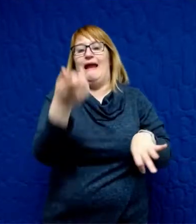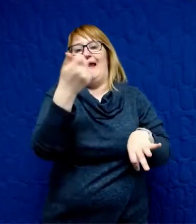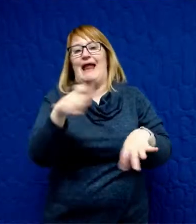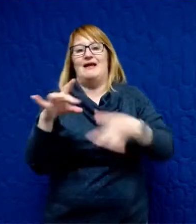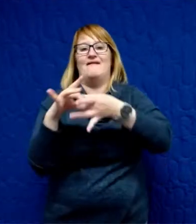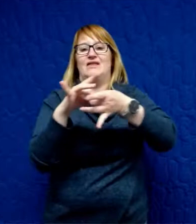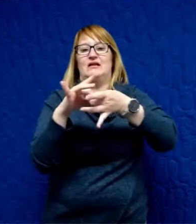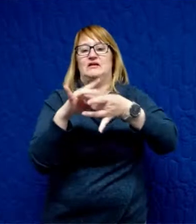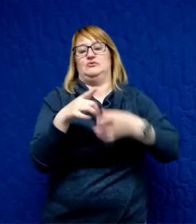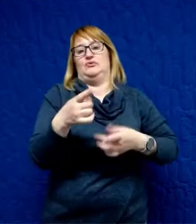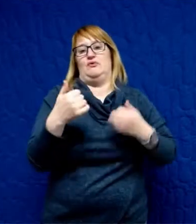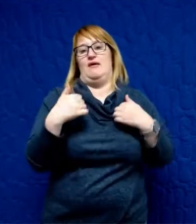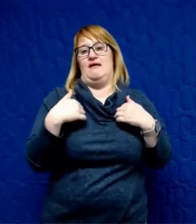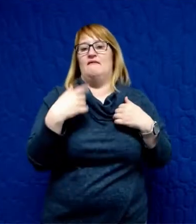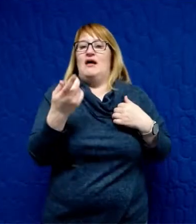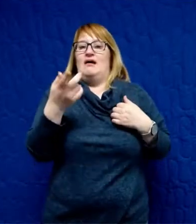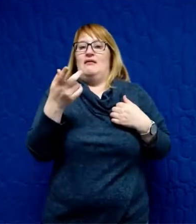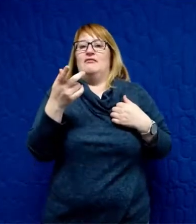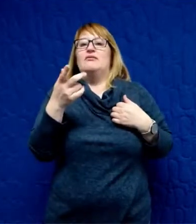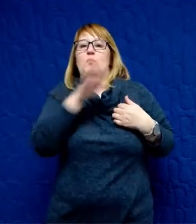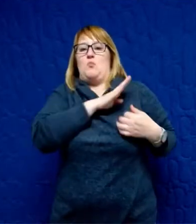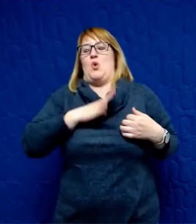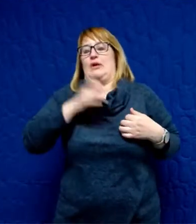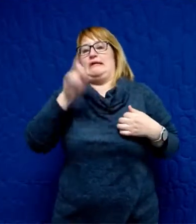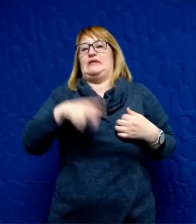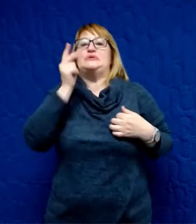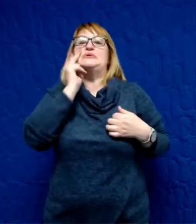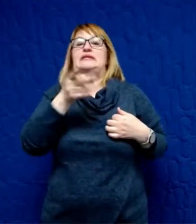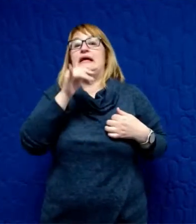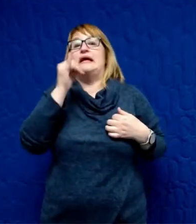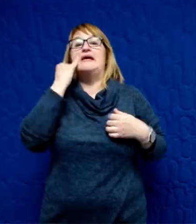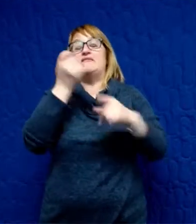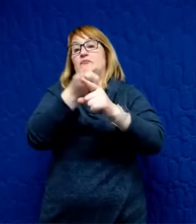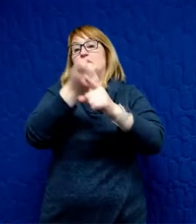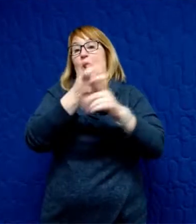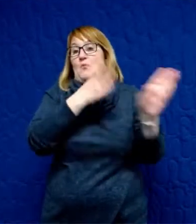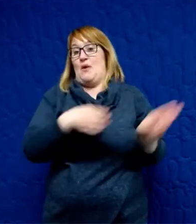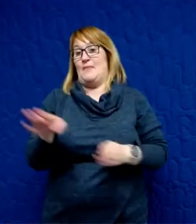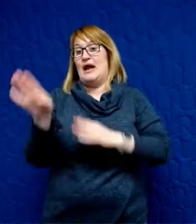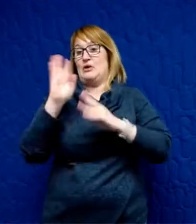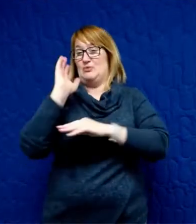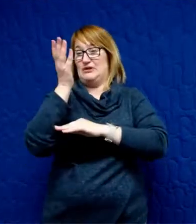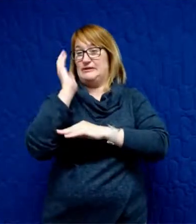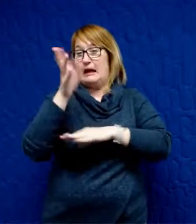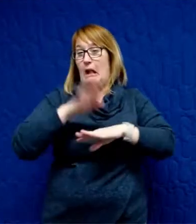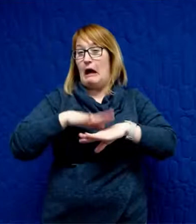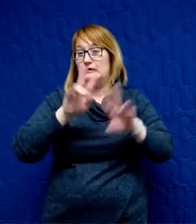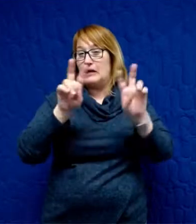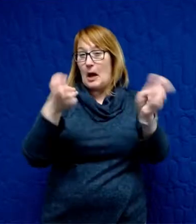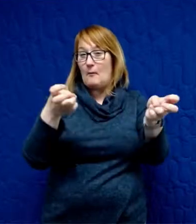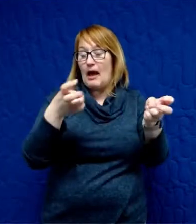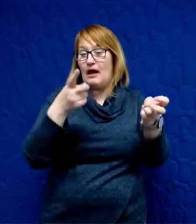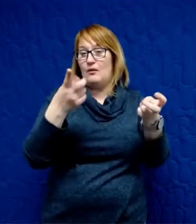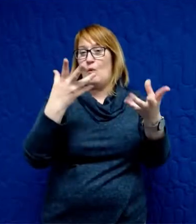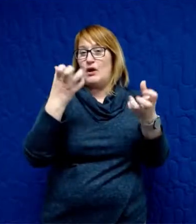need that information so they can kind of see what kind of - are you prepared to make a presentation on this topic? They want to know what kind of background you